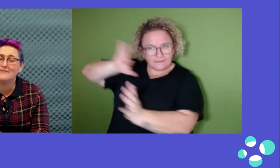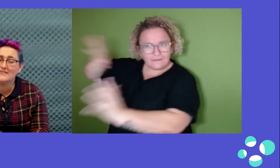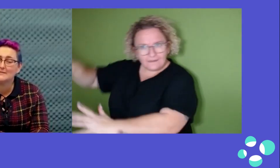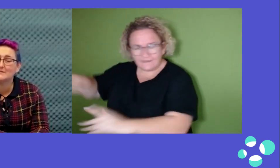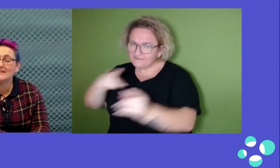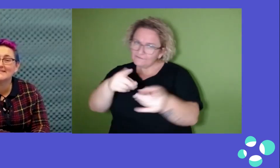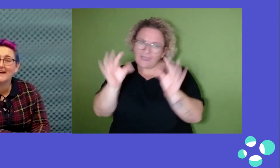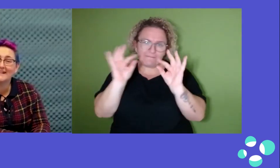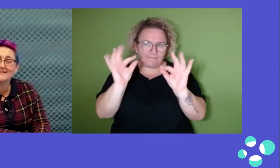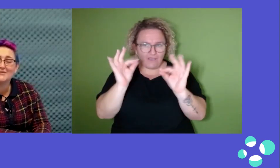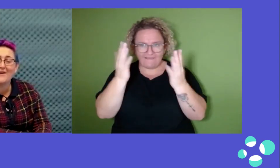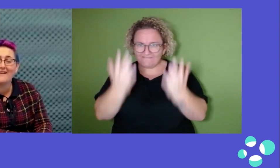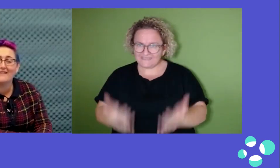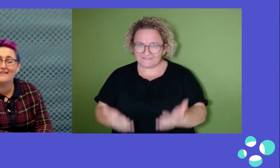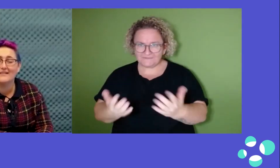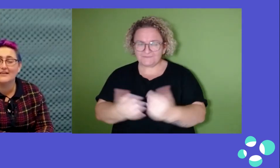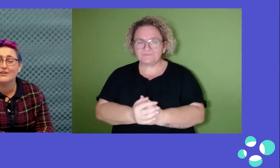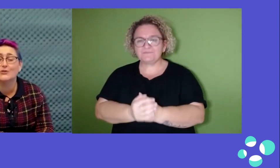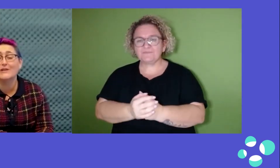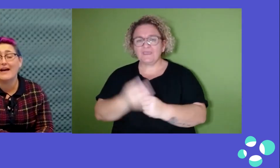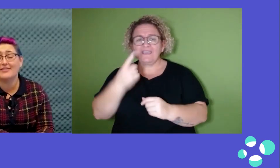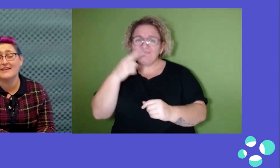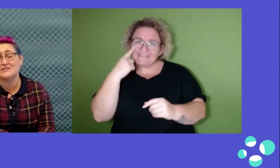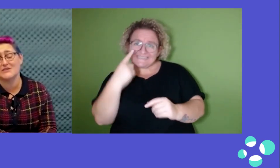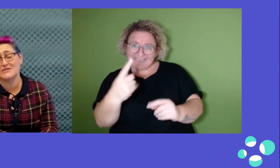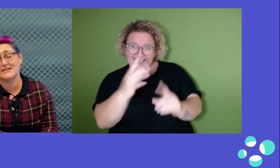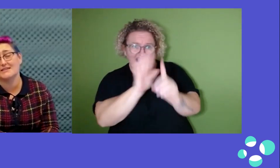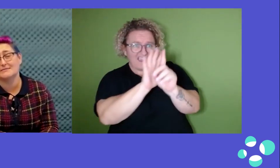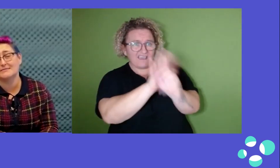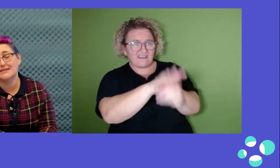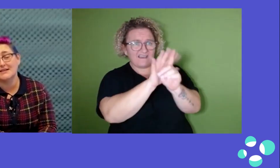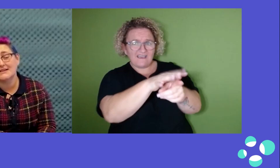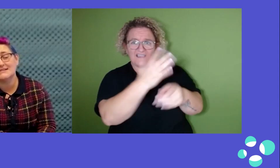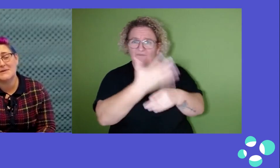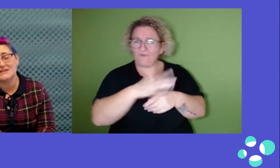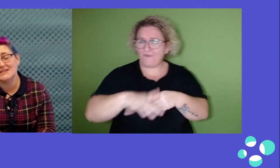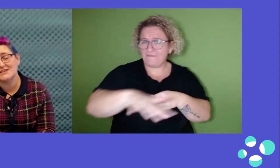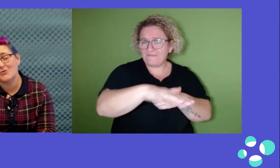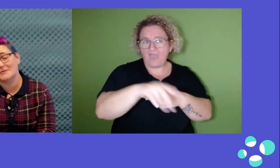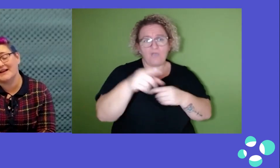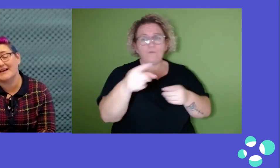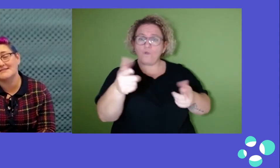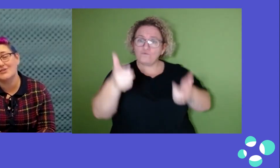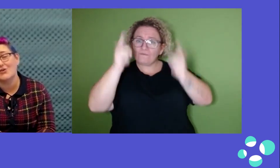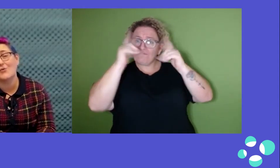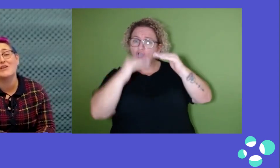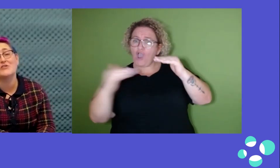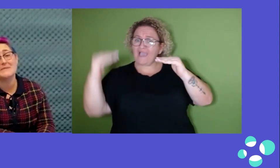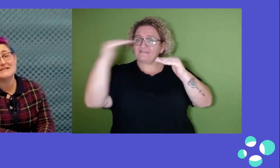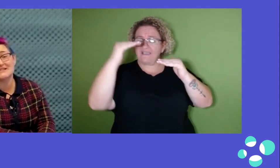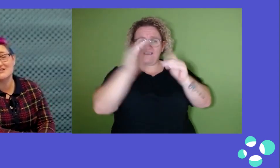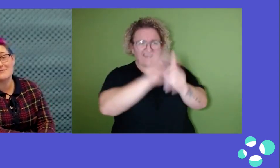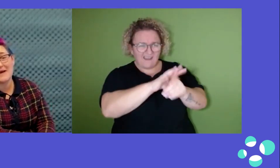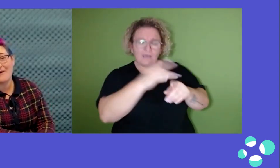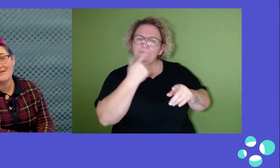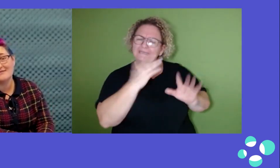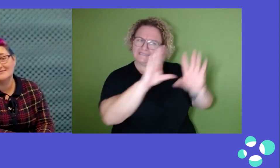and be visible exactly as you are. Call out things when you see them, especially in the workplace, or when you're in a position of power.